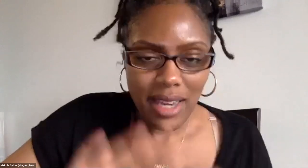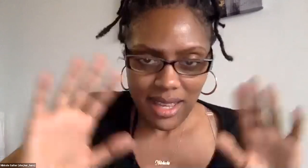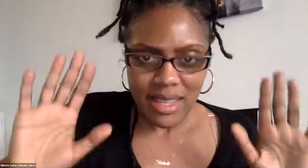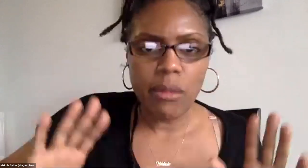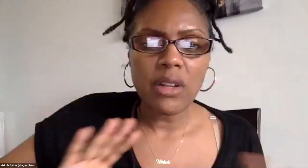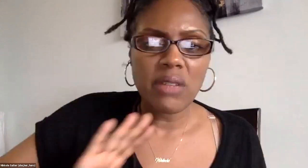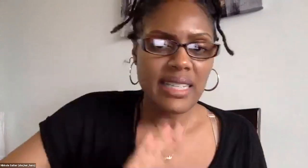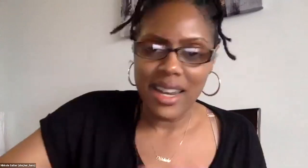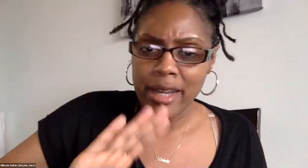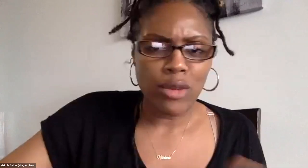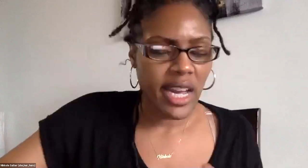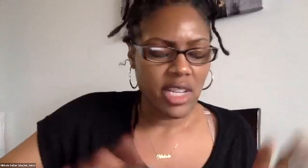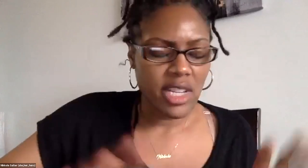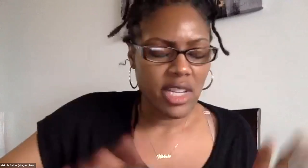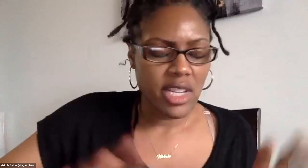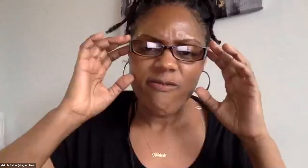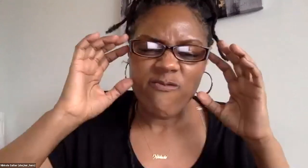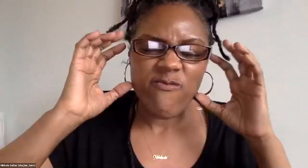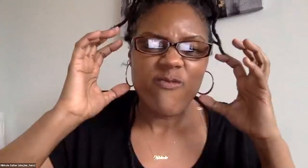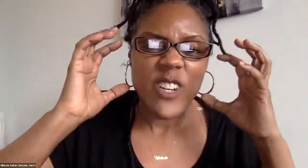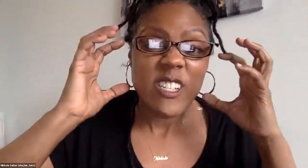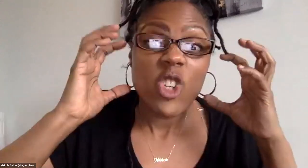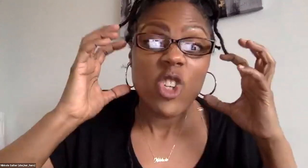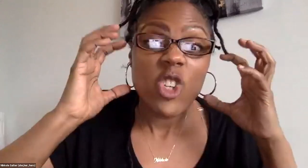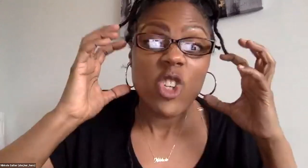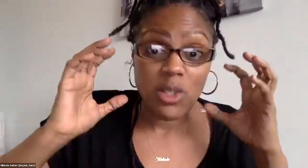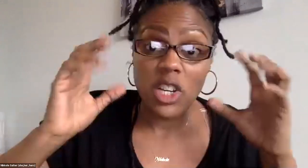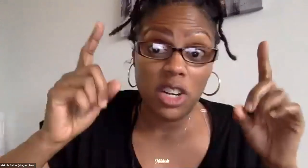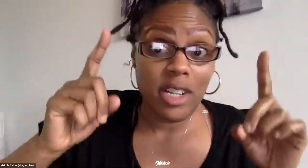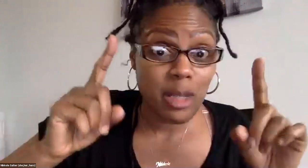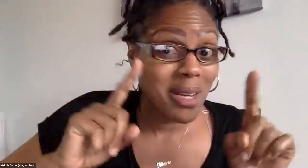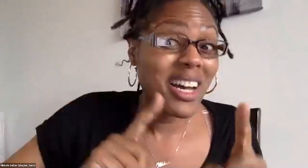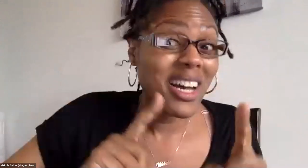Yes, I'm full of anxiety and rage and exhaustion, I was gonna curse, but I'm not,